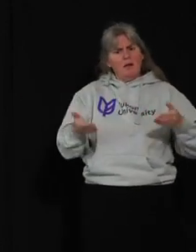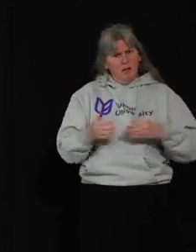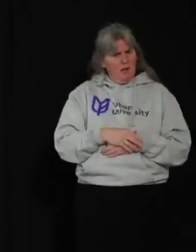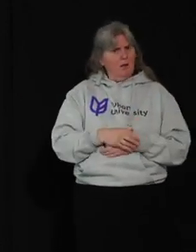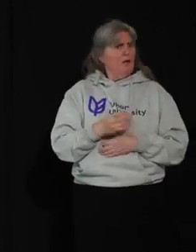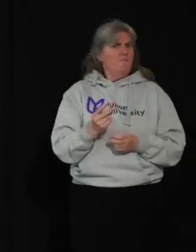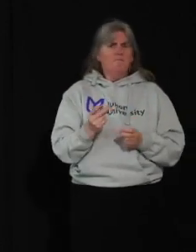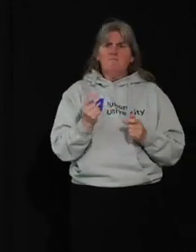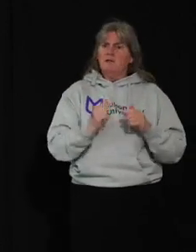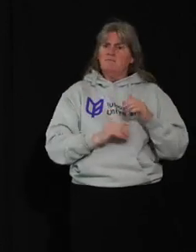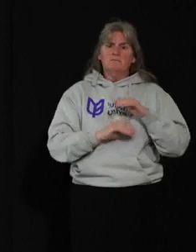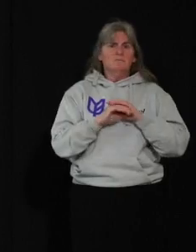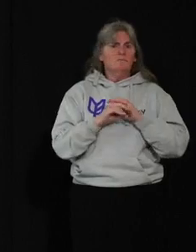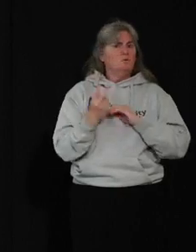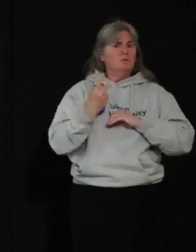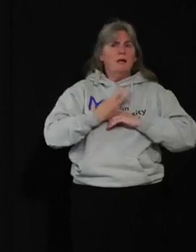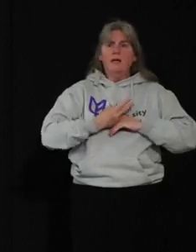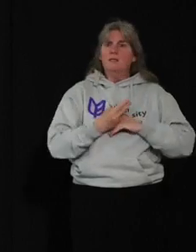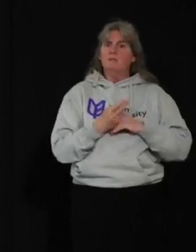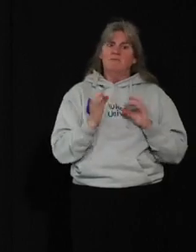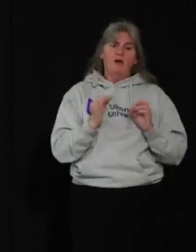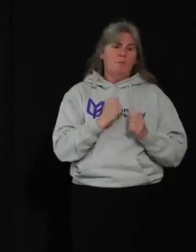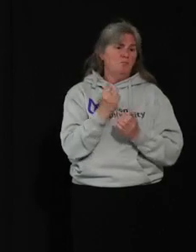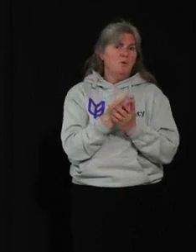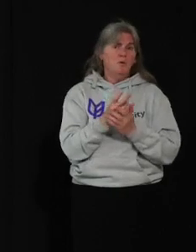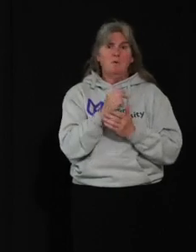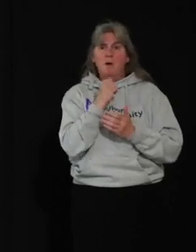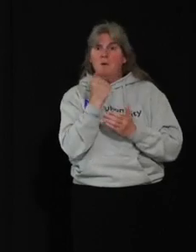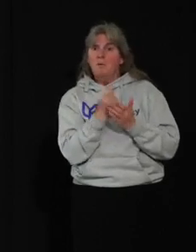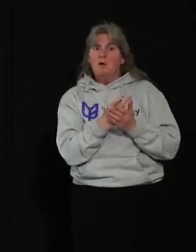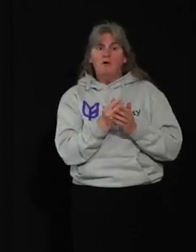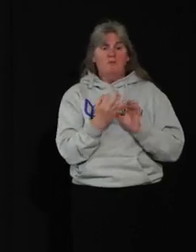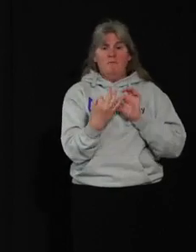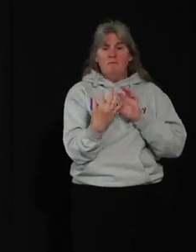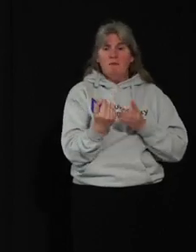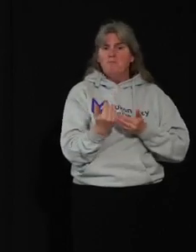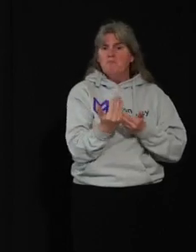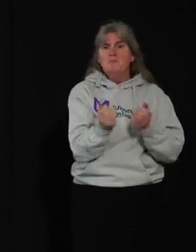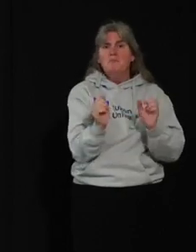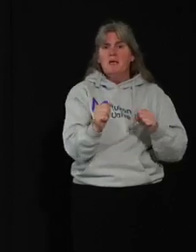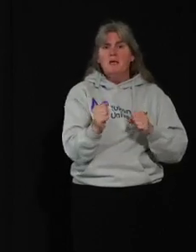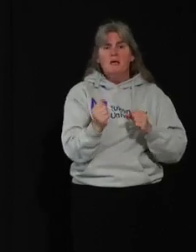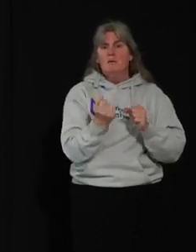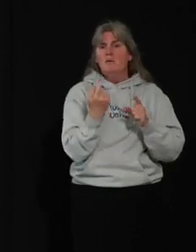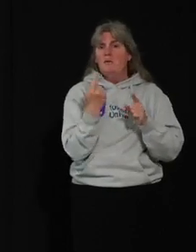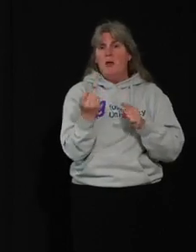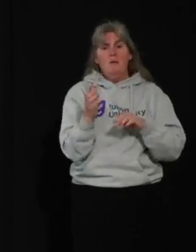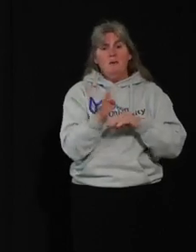turnaround with our officials, we believe that this is the best way to not only make sure that